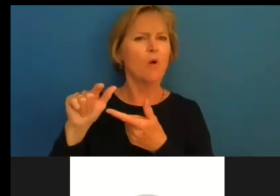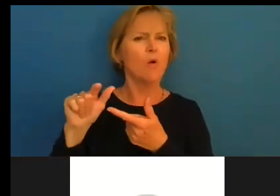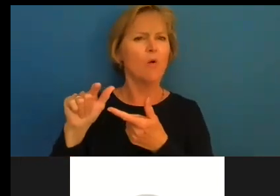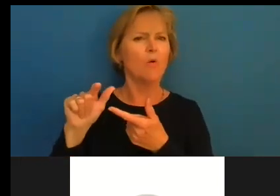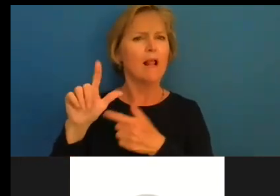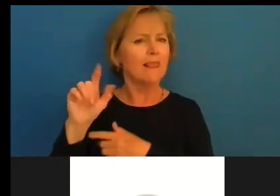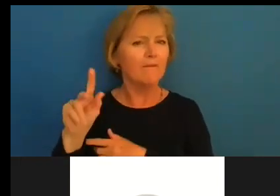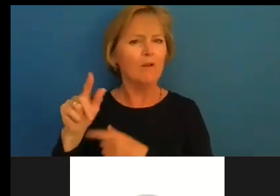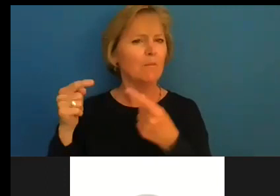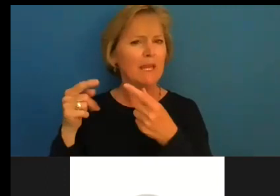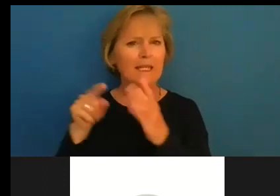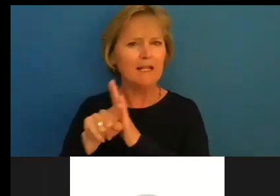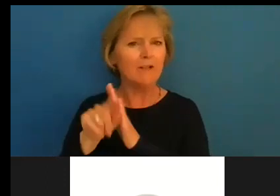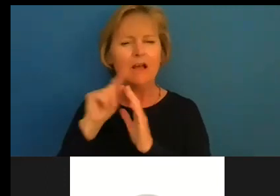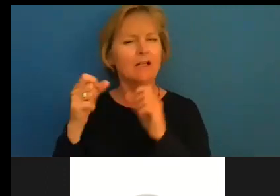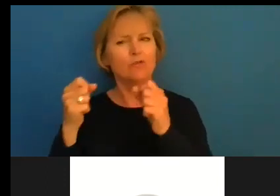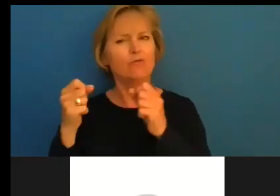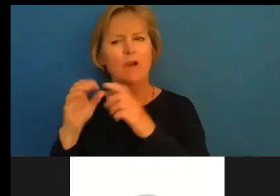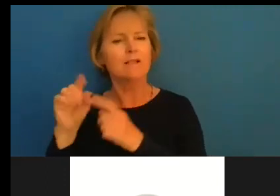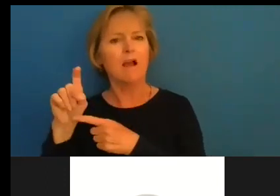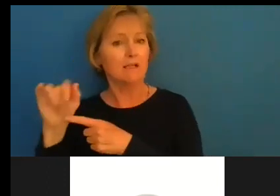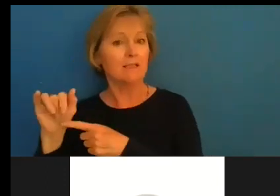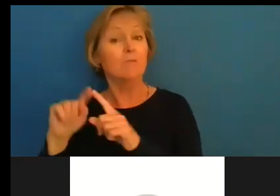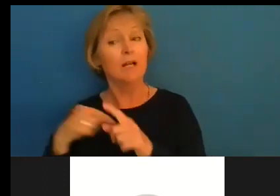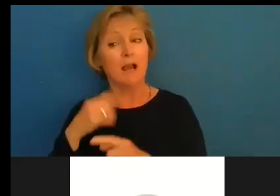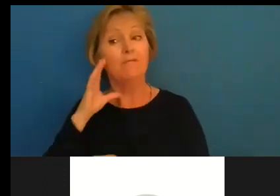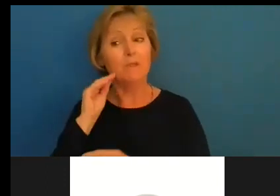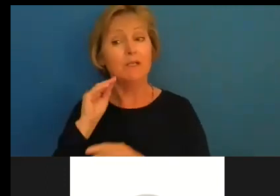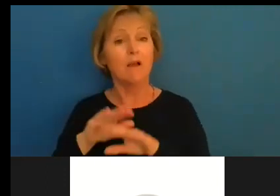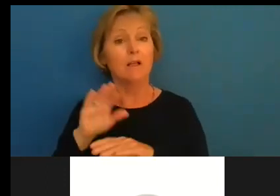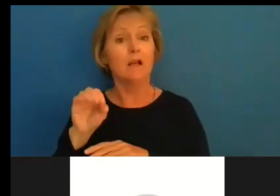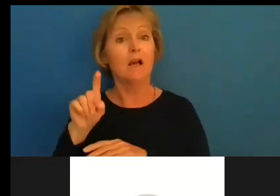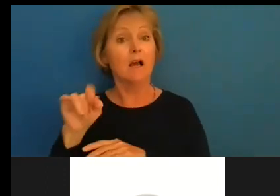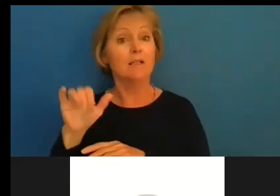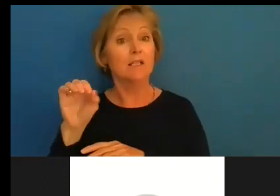not as strong as an Oxycodone. I have been on Oxycodone as well for pain.